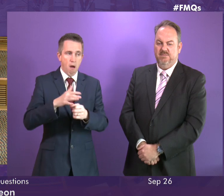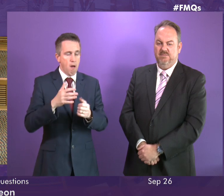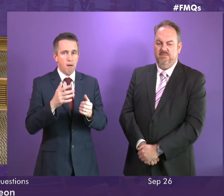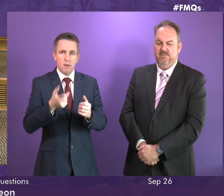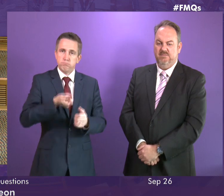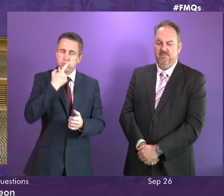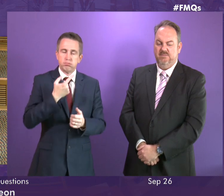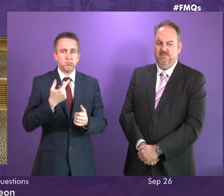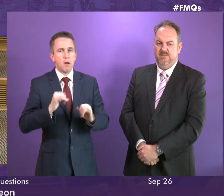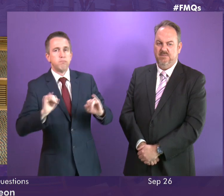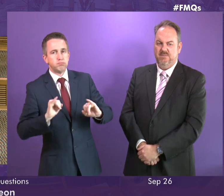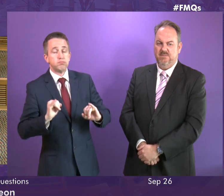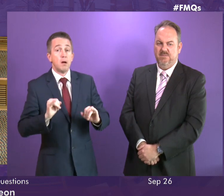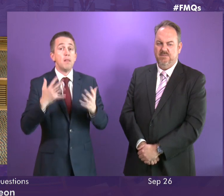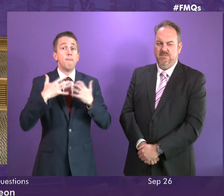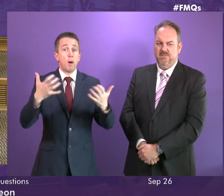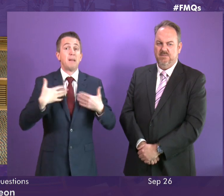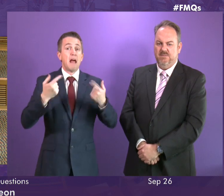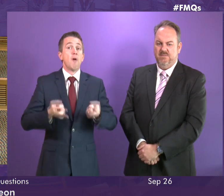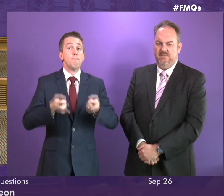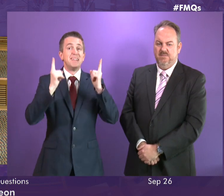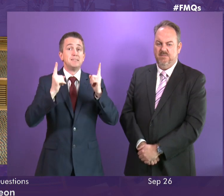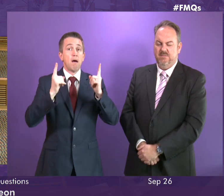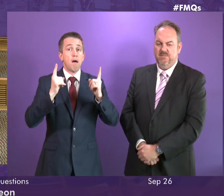The Minister for Public Health, Sport and Wellbeing will be happy to ask the drug deaths